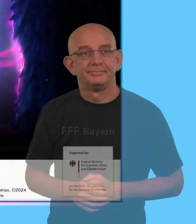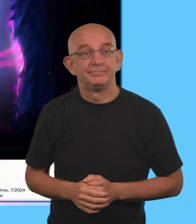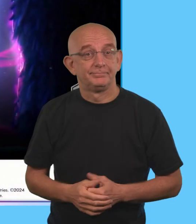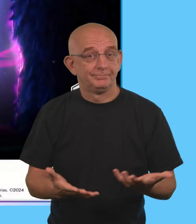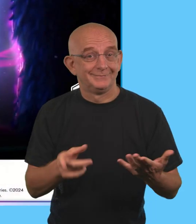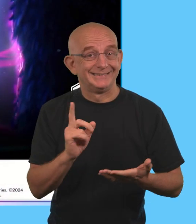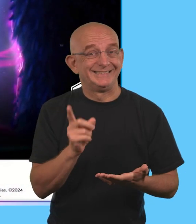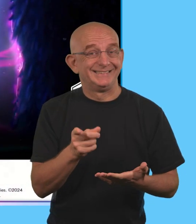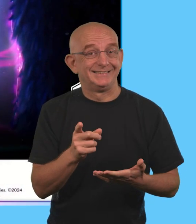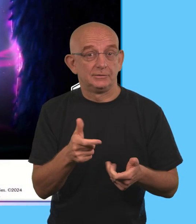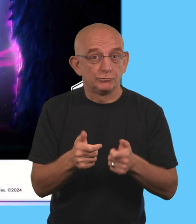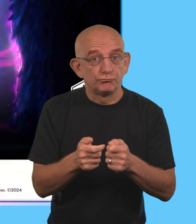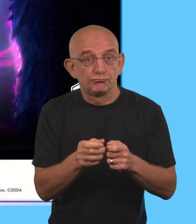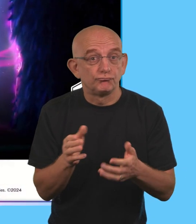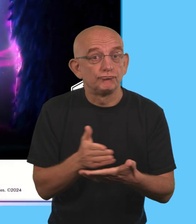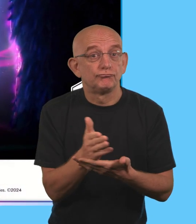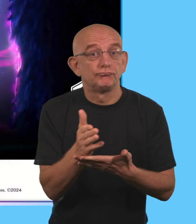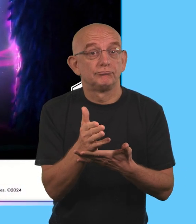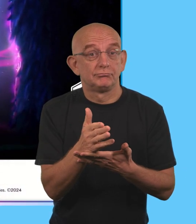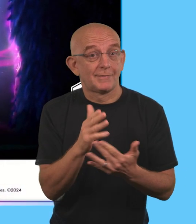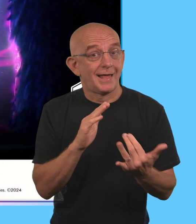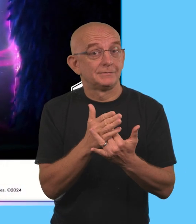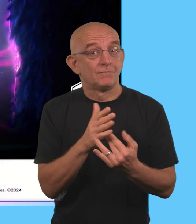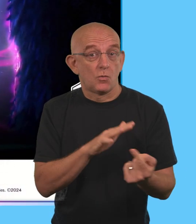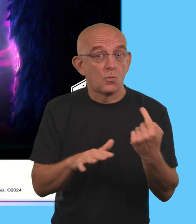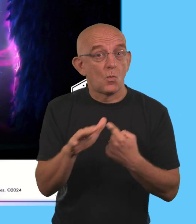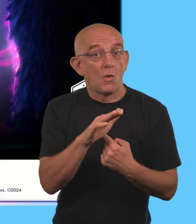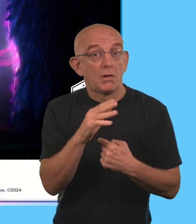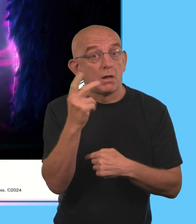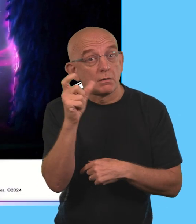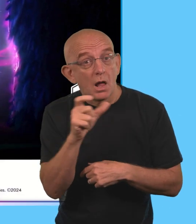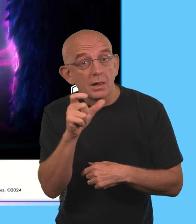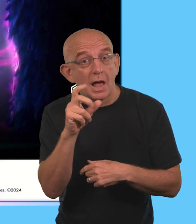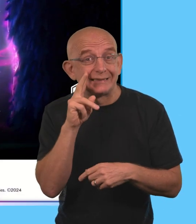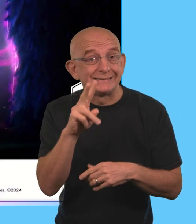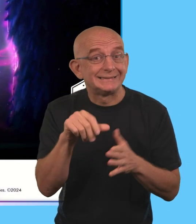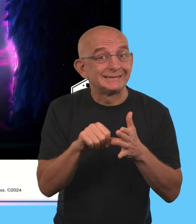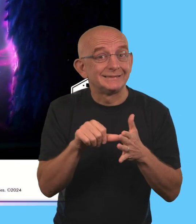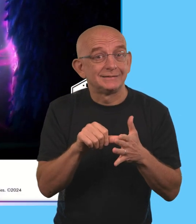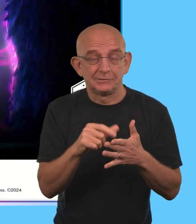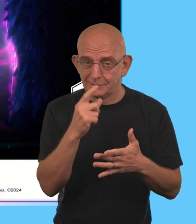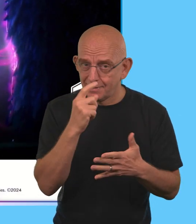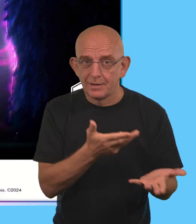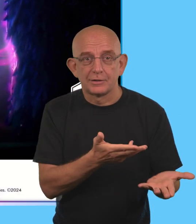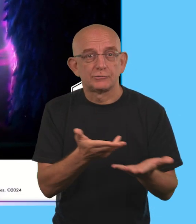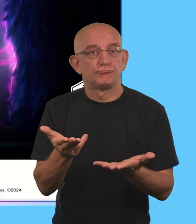Chromagun 2, a first person puzzler with colors, also accessible for people with colorblindness.